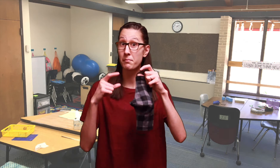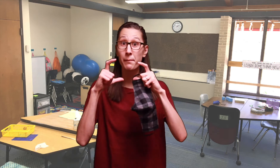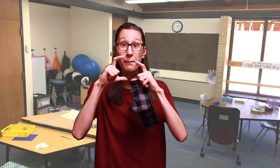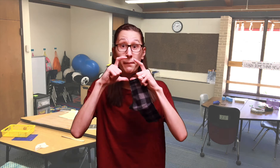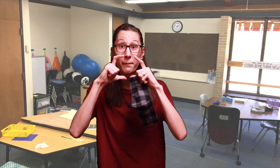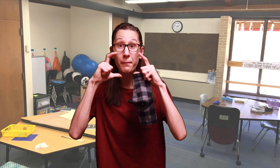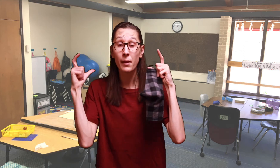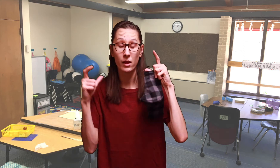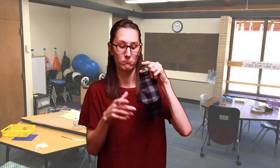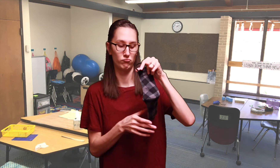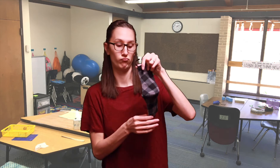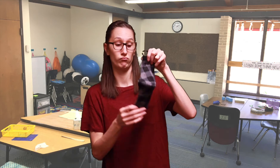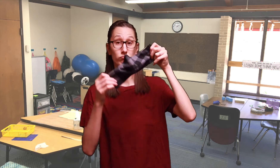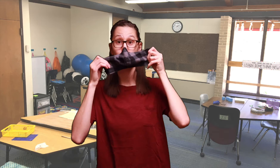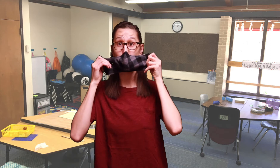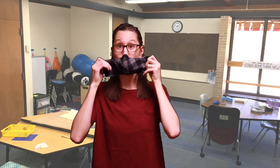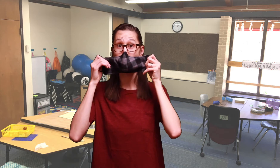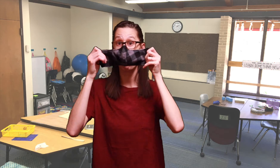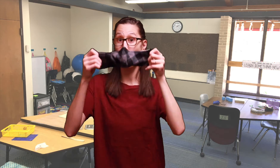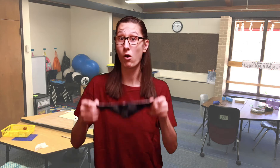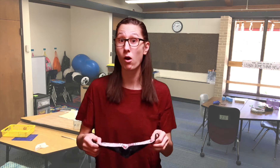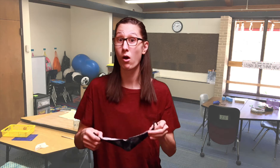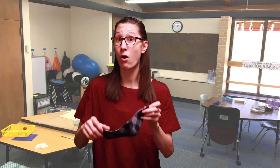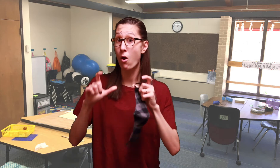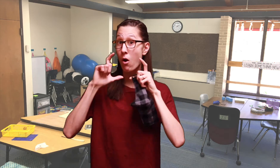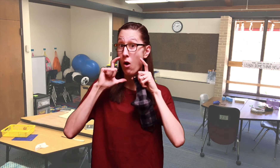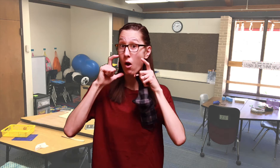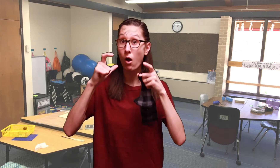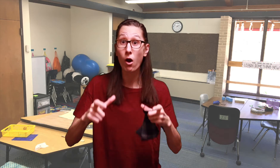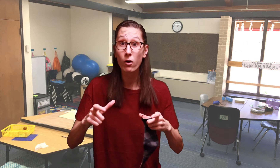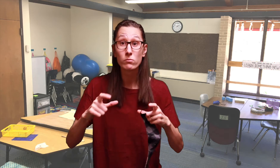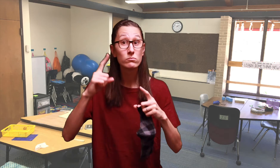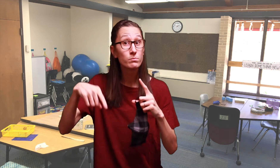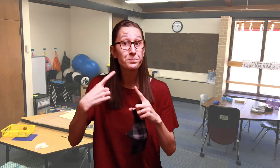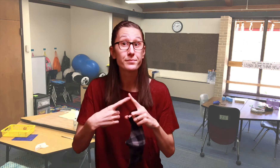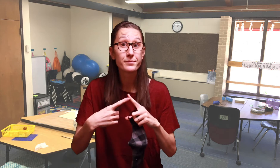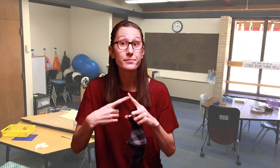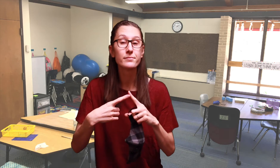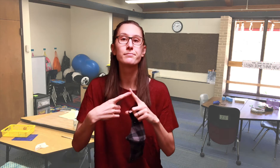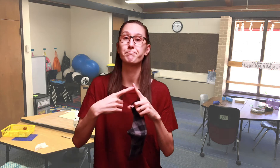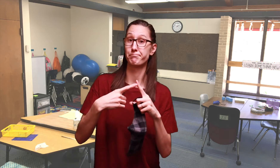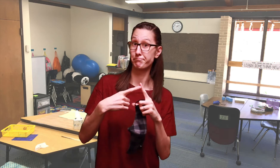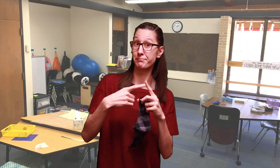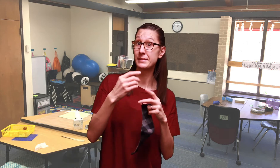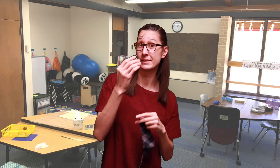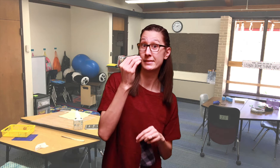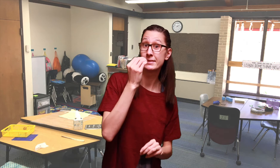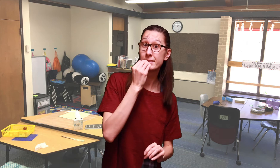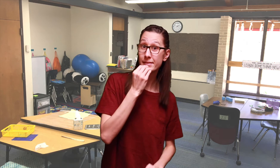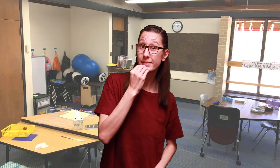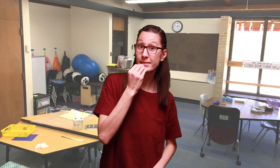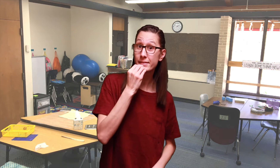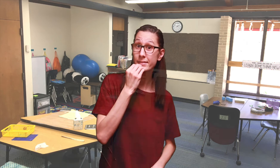We can take off our mask when we eat...